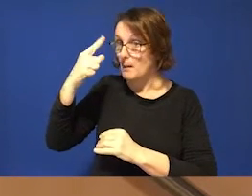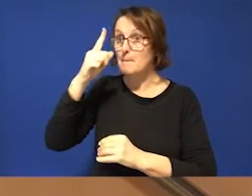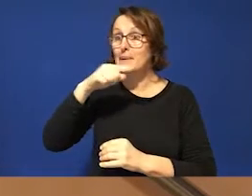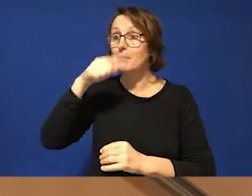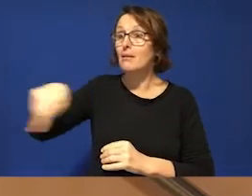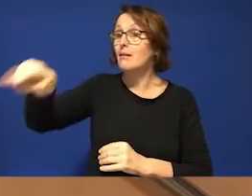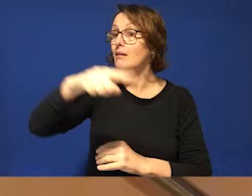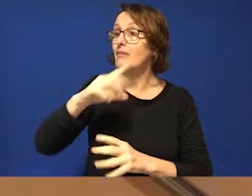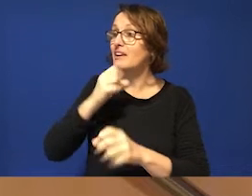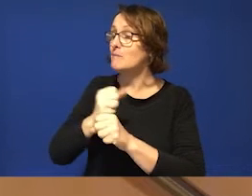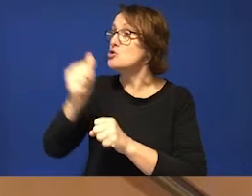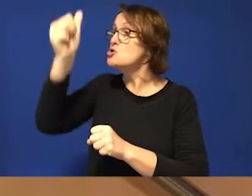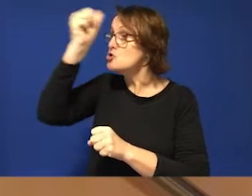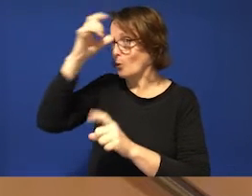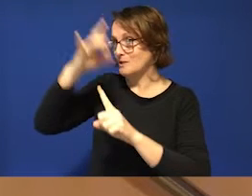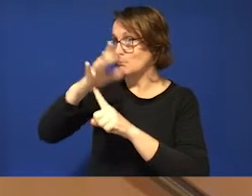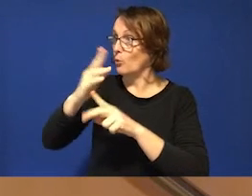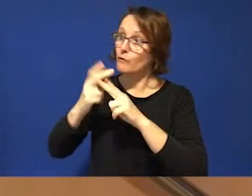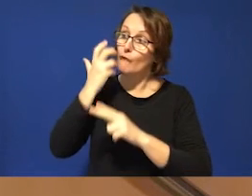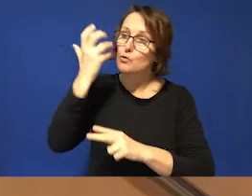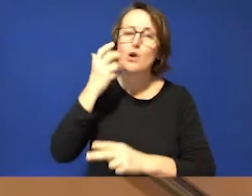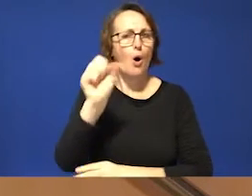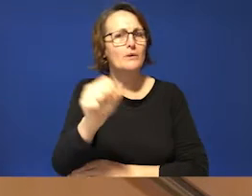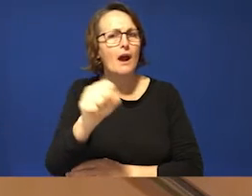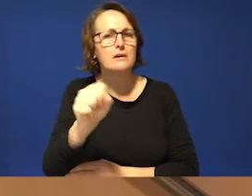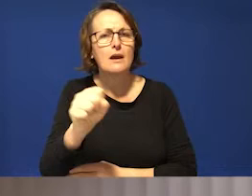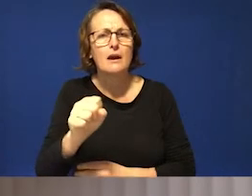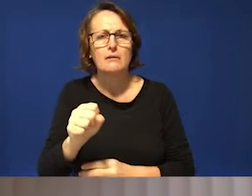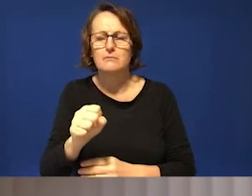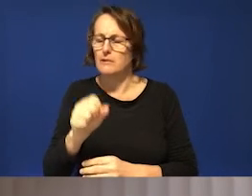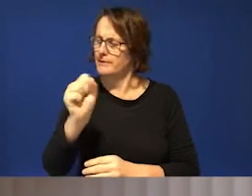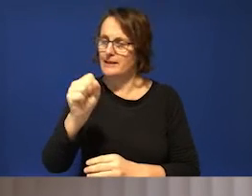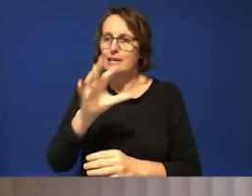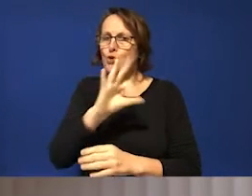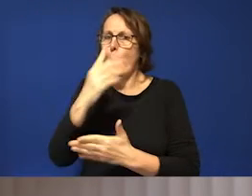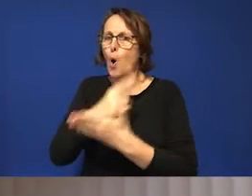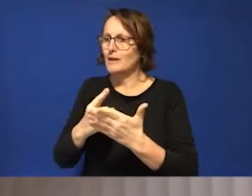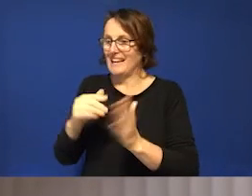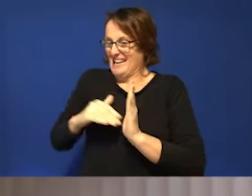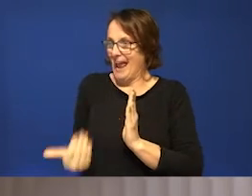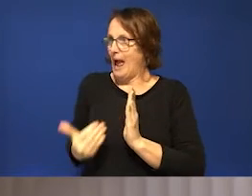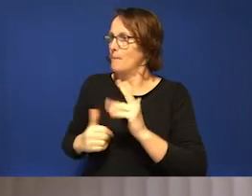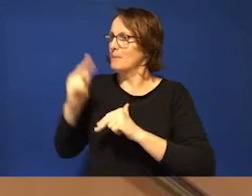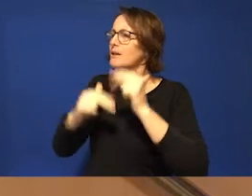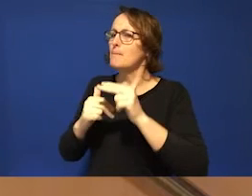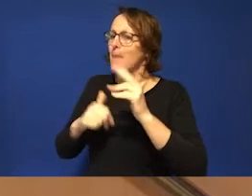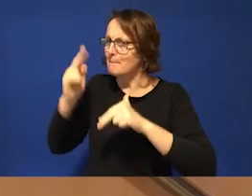was something for the future as well as- Totally. So it was an investment in the future. Very much. It wasn't just about-